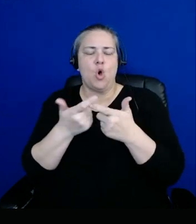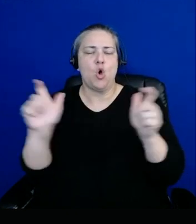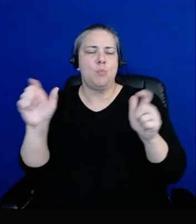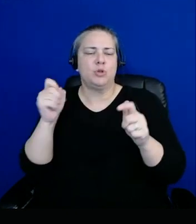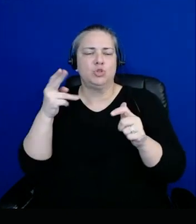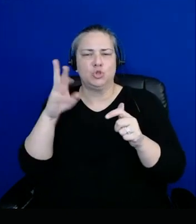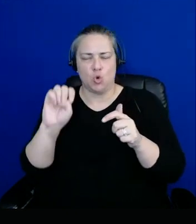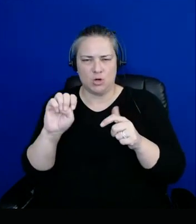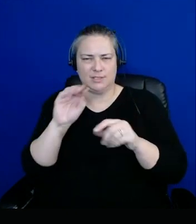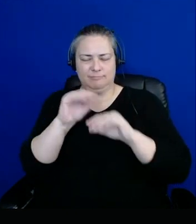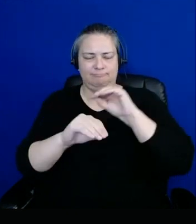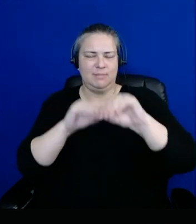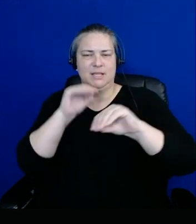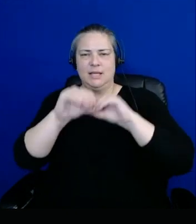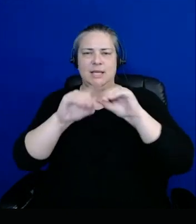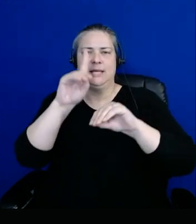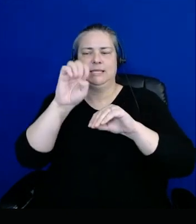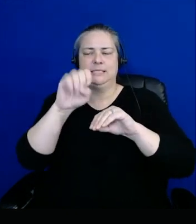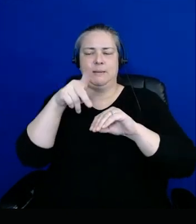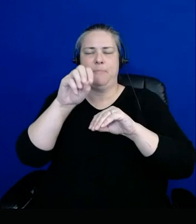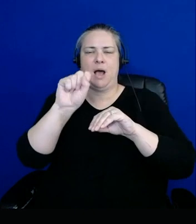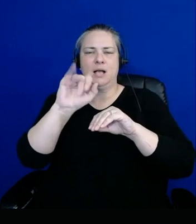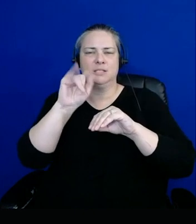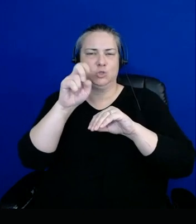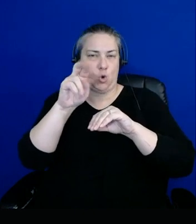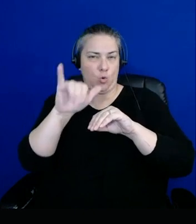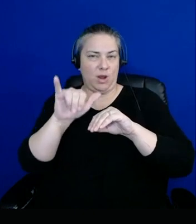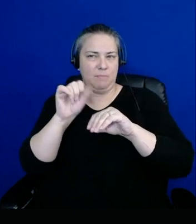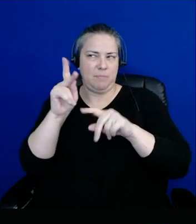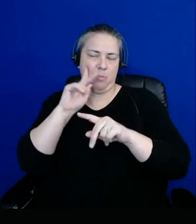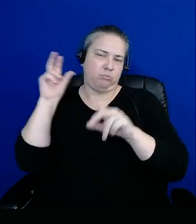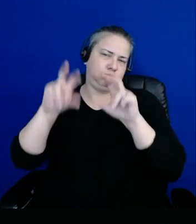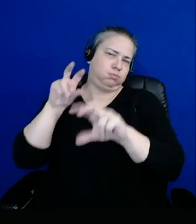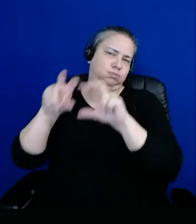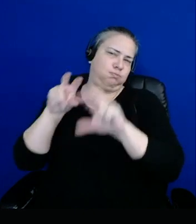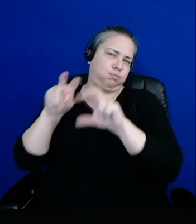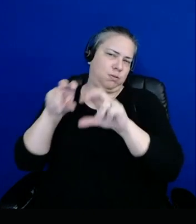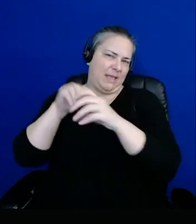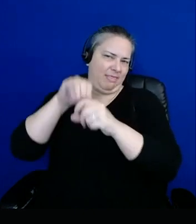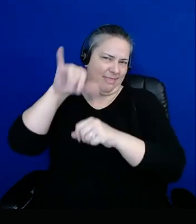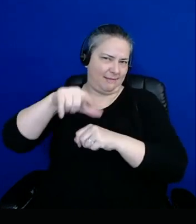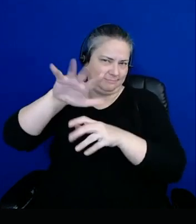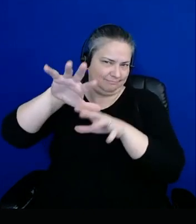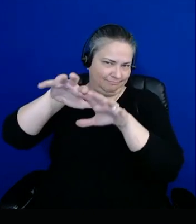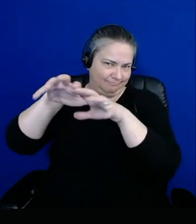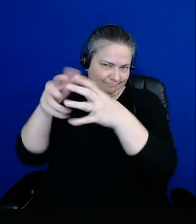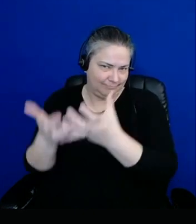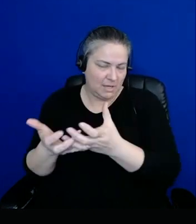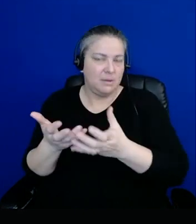of people contributing to it on a regular basis. But there's also an enterprise side that's used by corporations